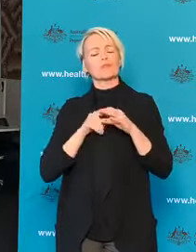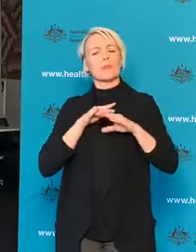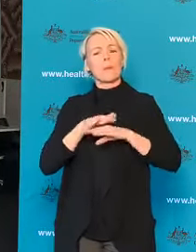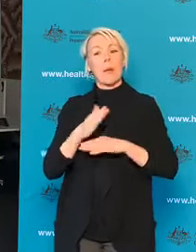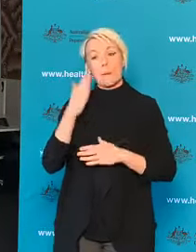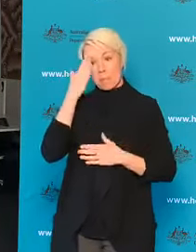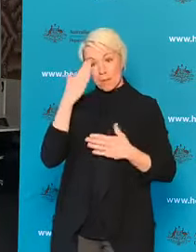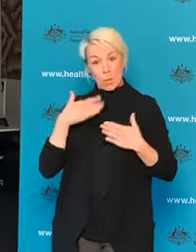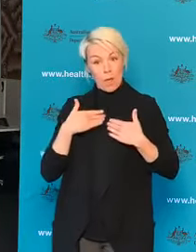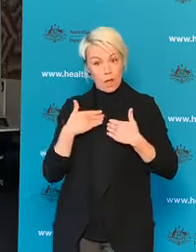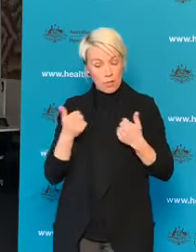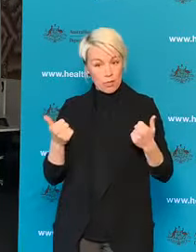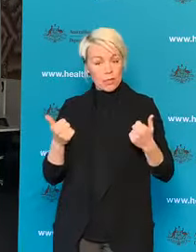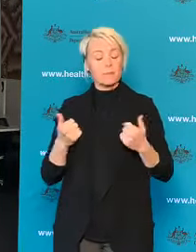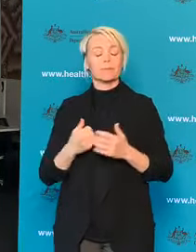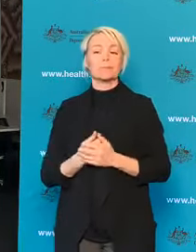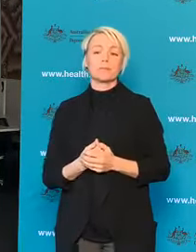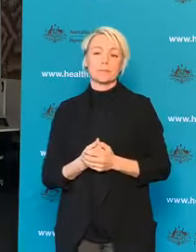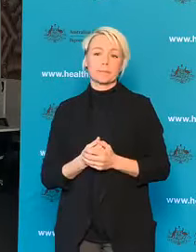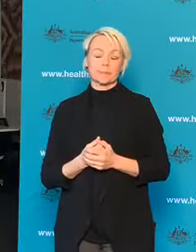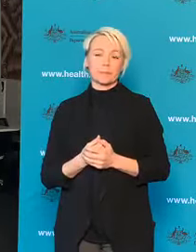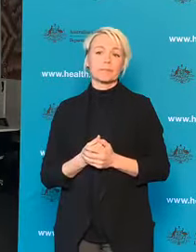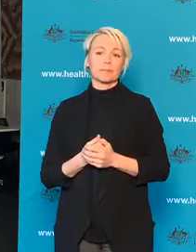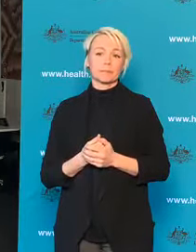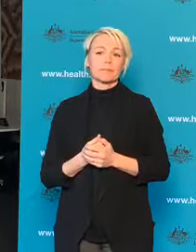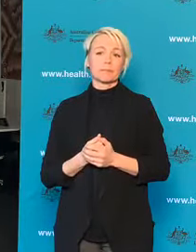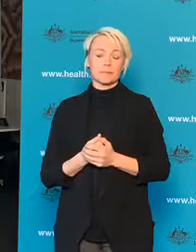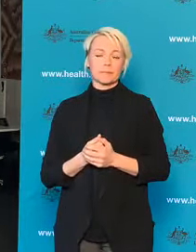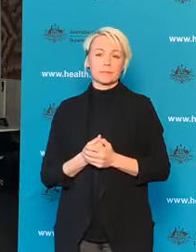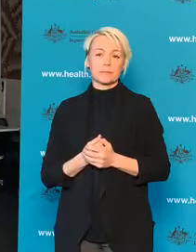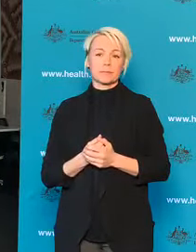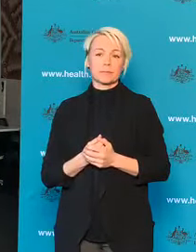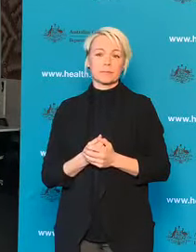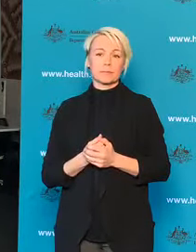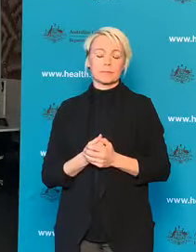prior to the pandemic viewed mental health was a big concern,